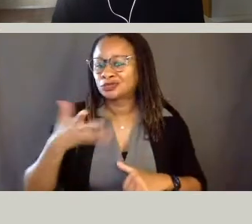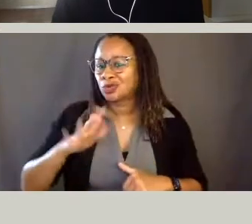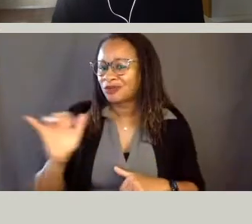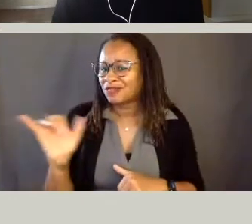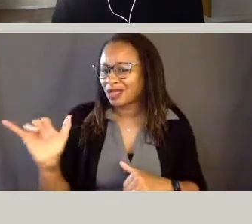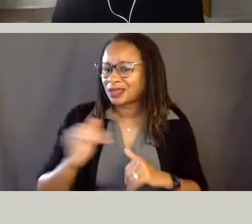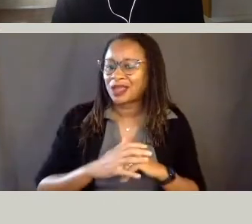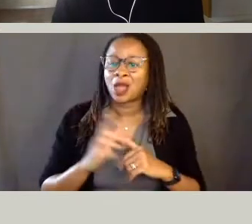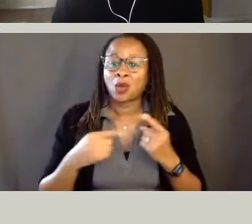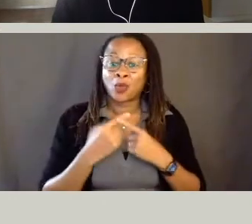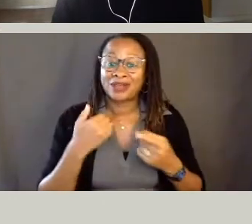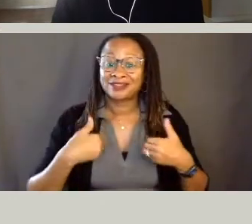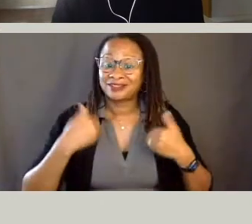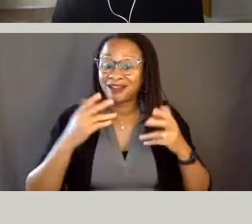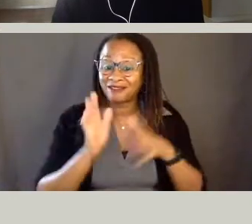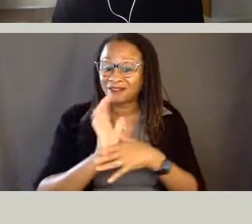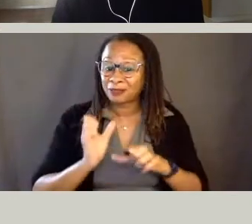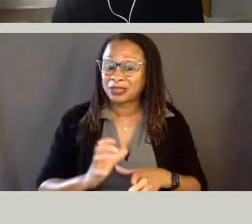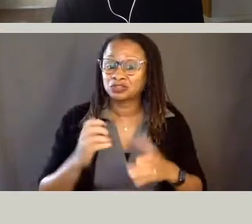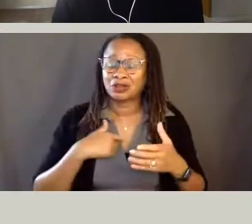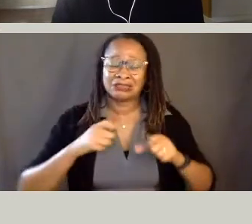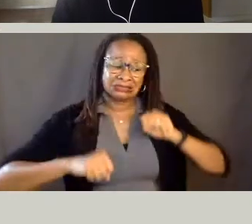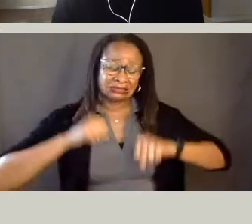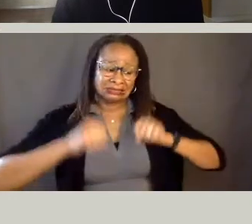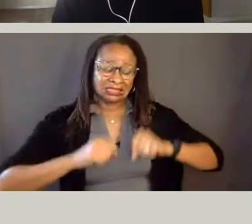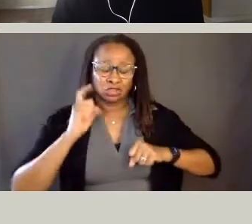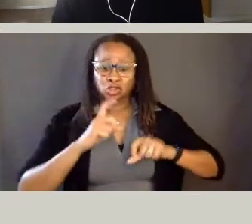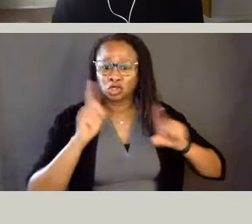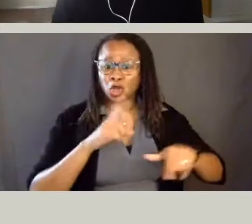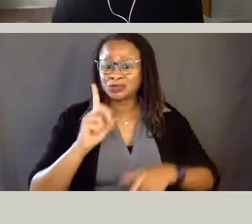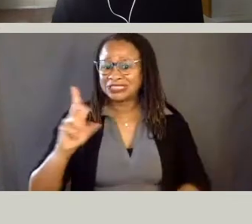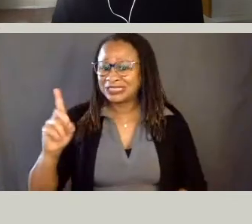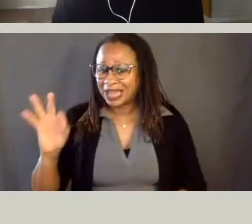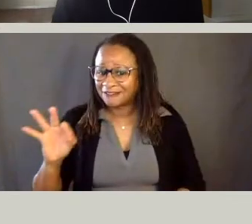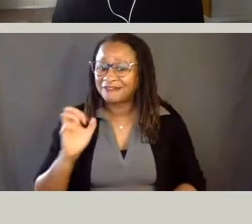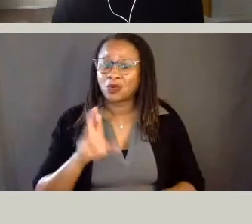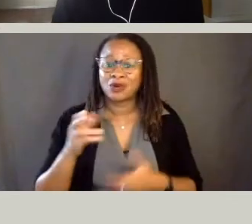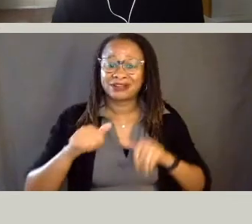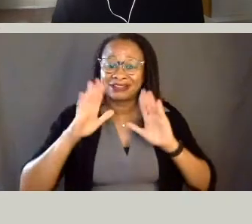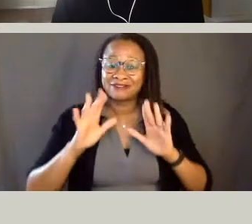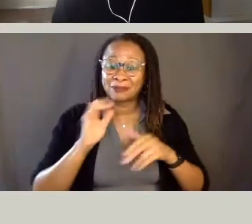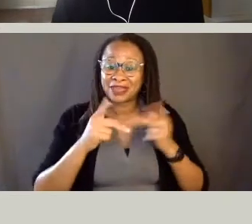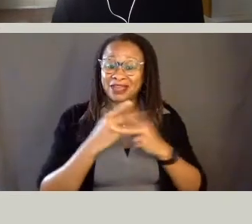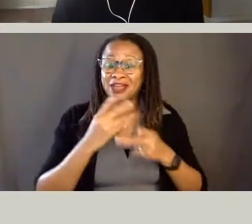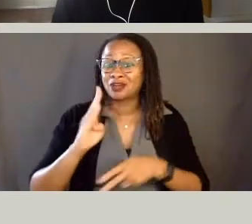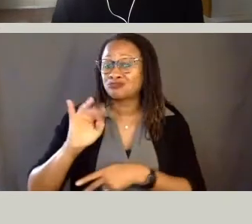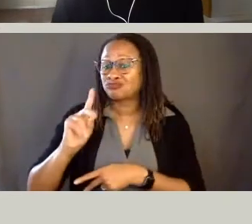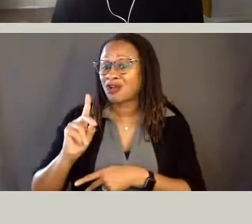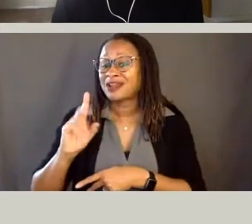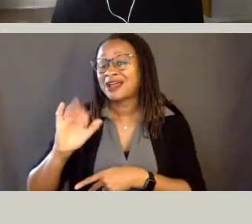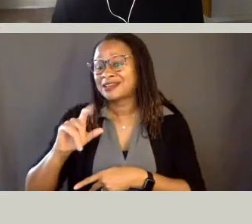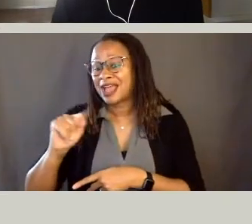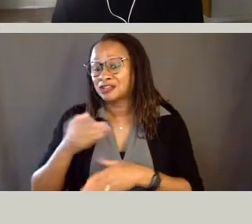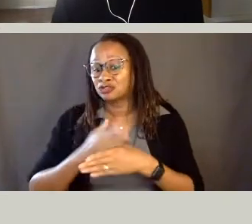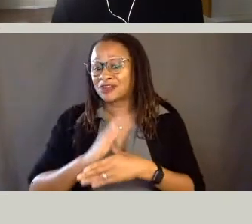when the young filmmakers are grappling with whether or not they should go DDF and give up those sort of broadcast rights 'cause there's a lot of considerations to make there,